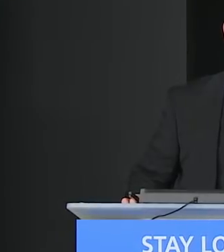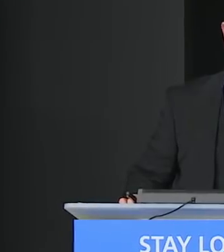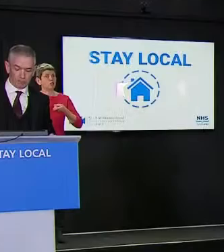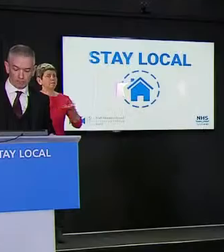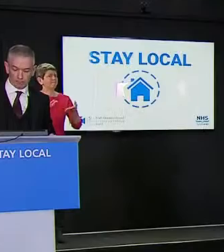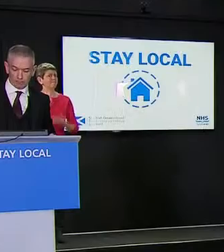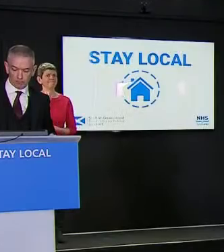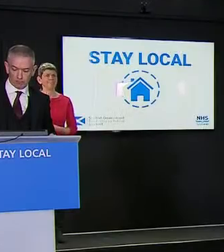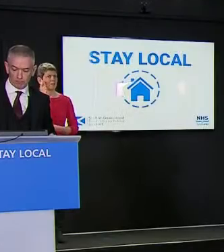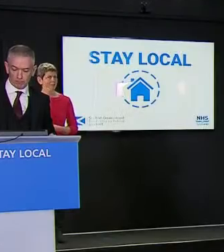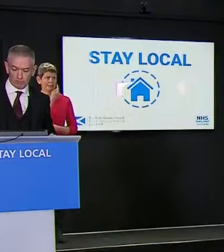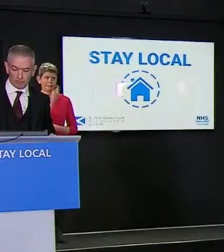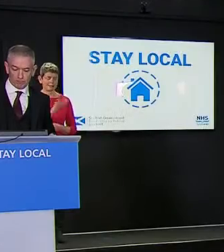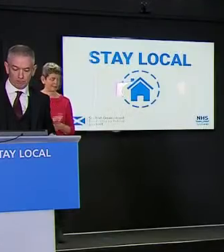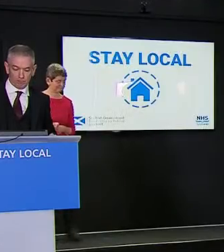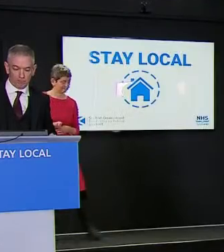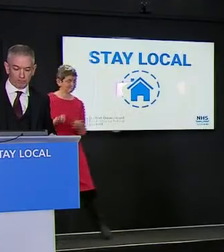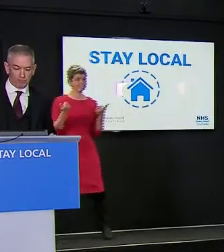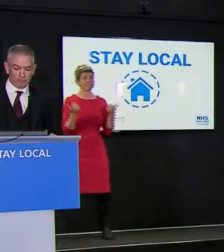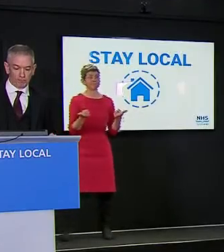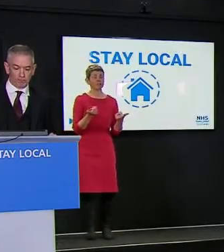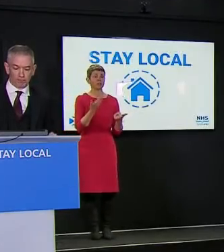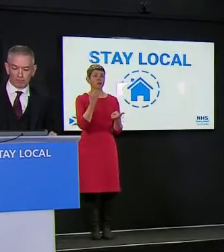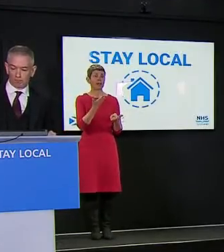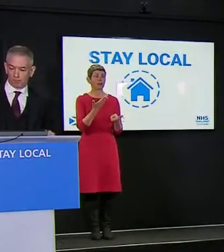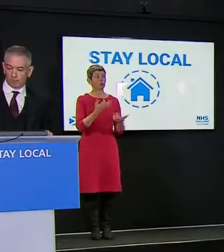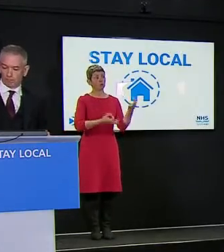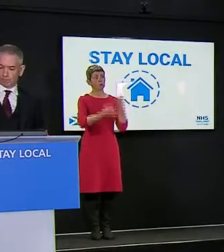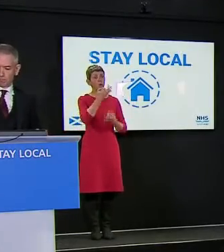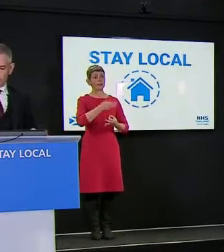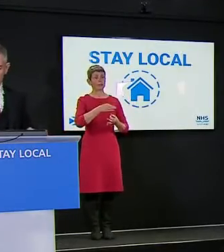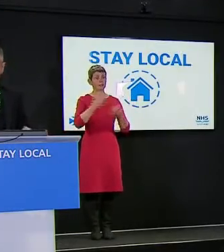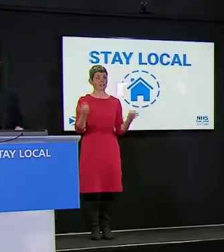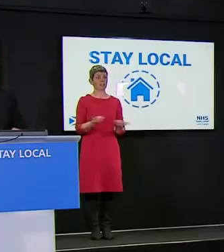okay thanks very much that concludes the questions for today so my thanks to the